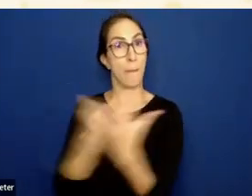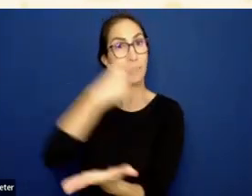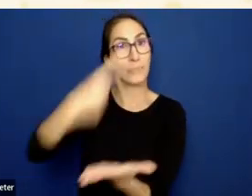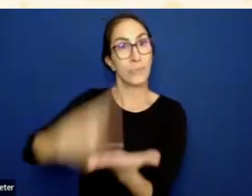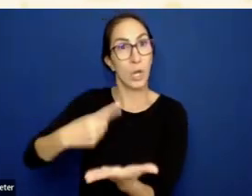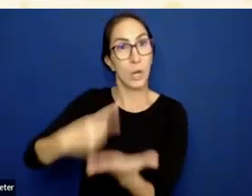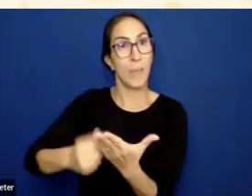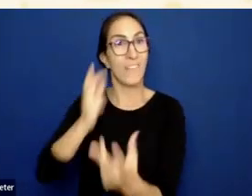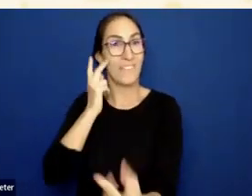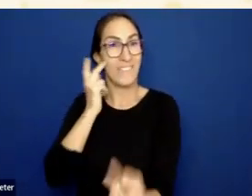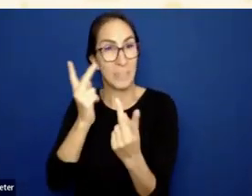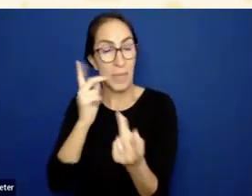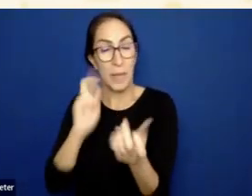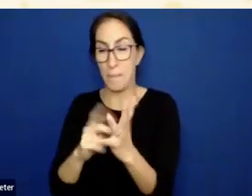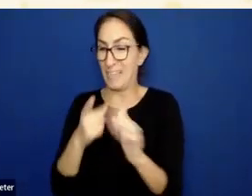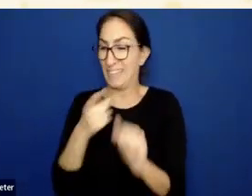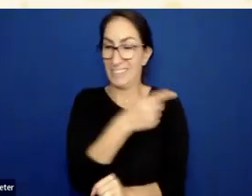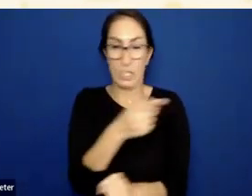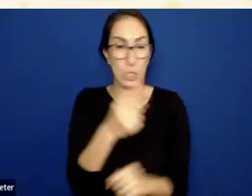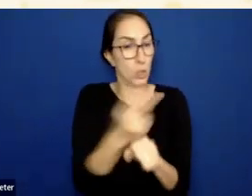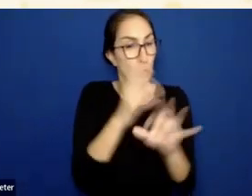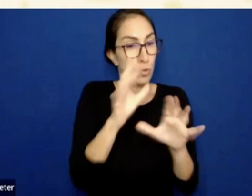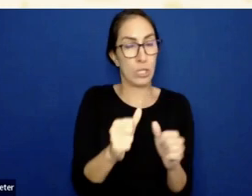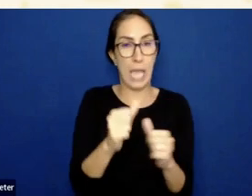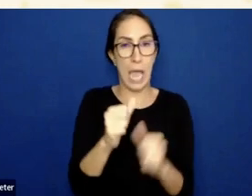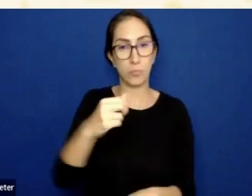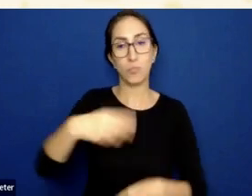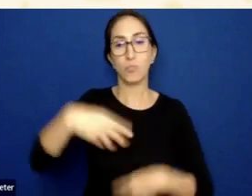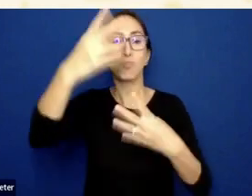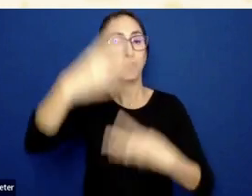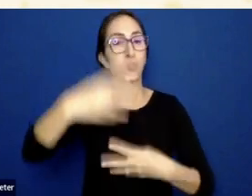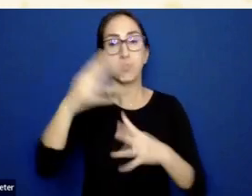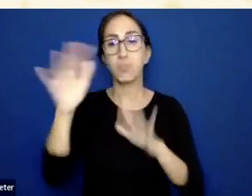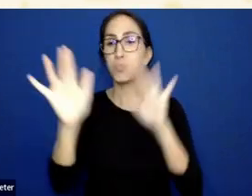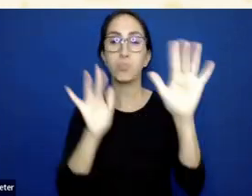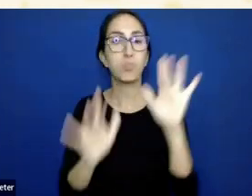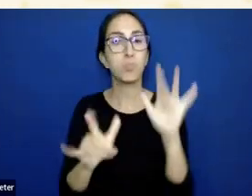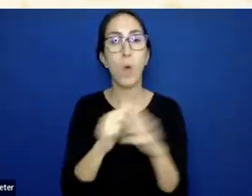to navigate the page, understand the page, recover from errors,